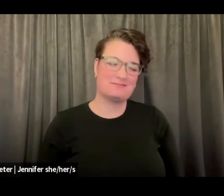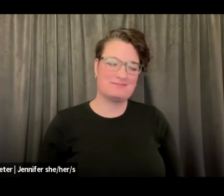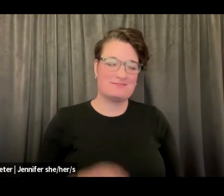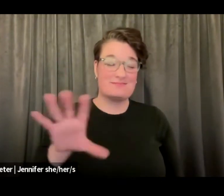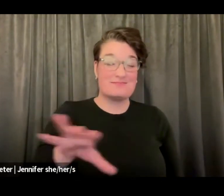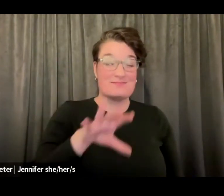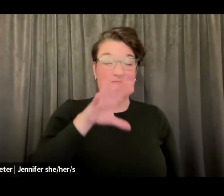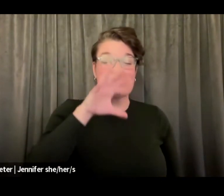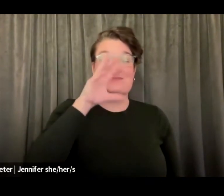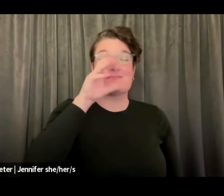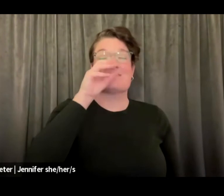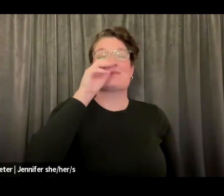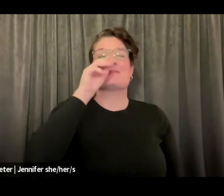And take a deep breath